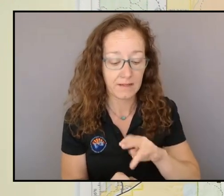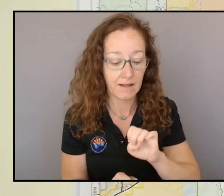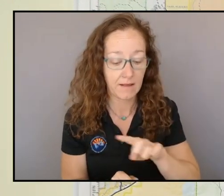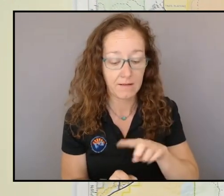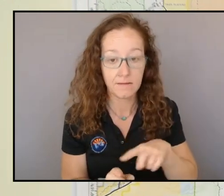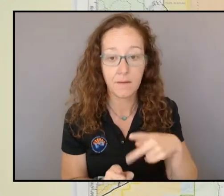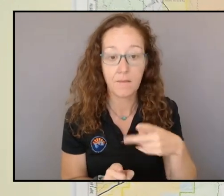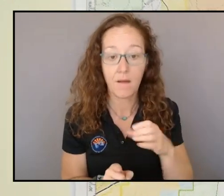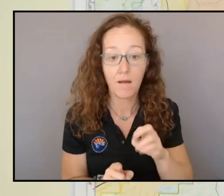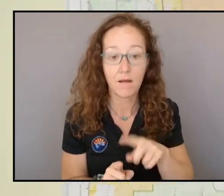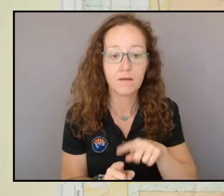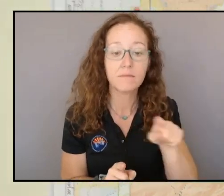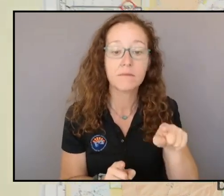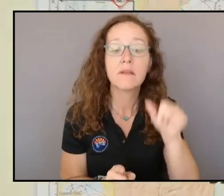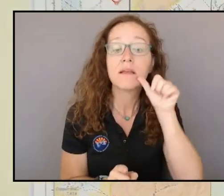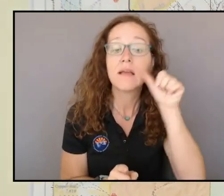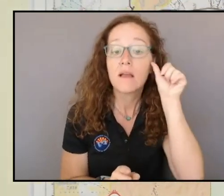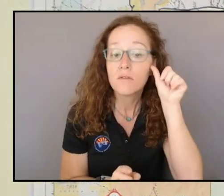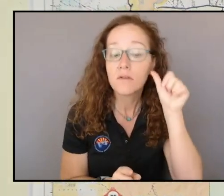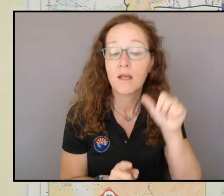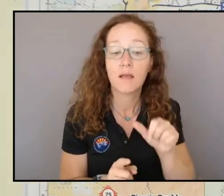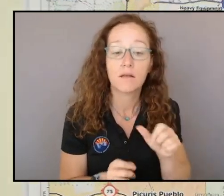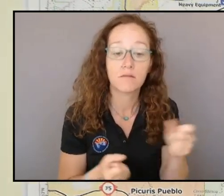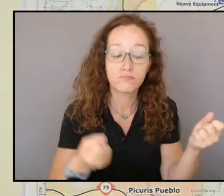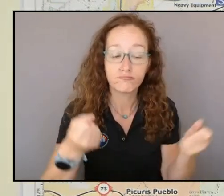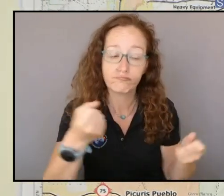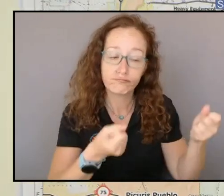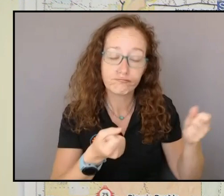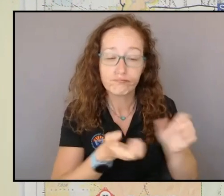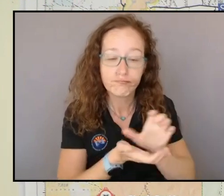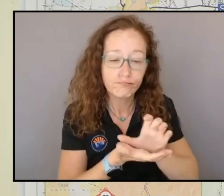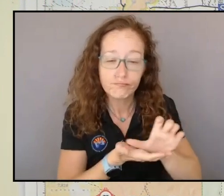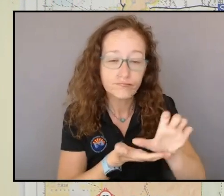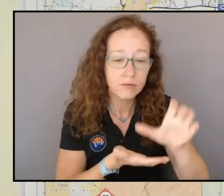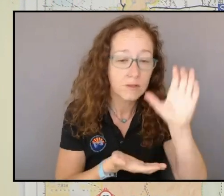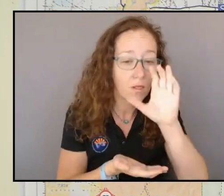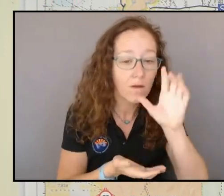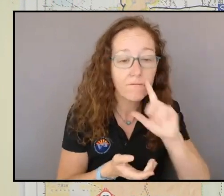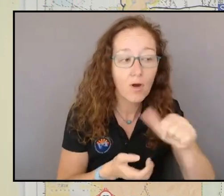looking for an alternate route to get in here to some private property, pick up this fire's edge and tie back into